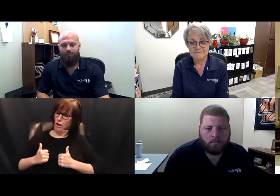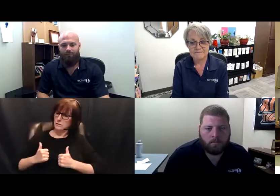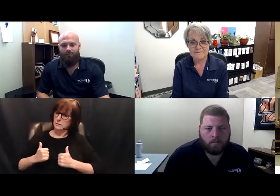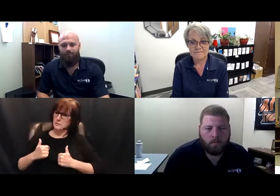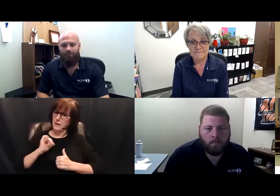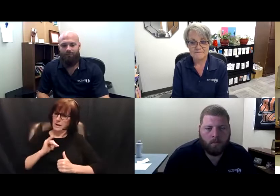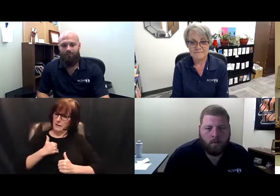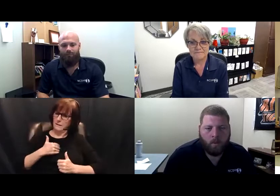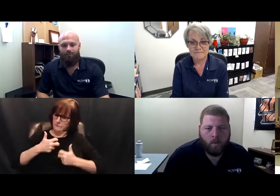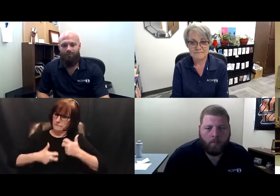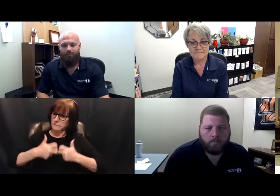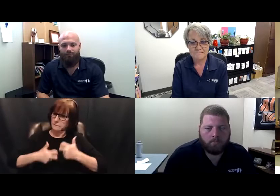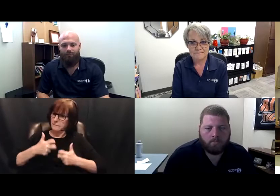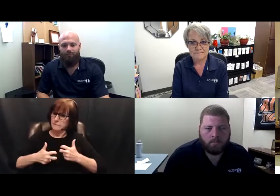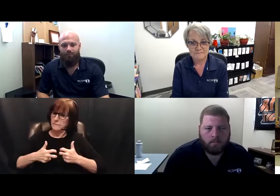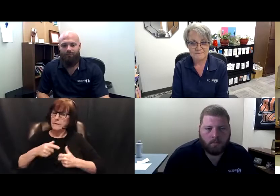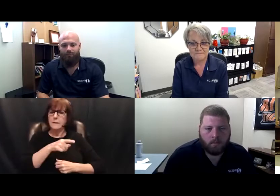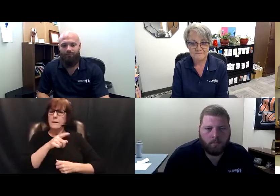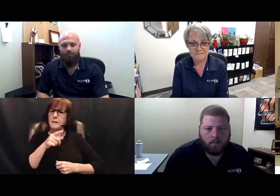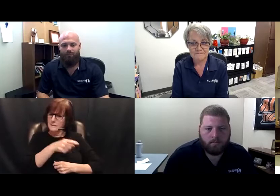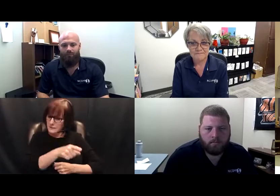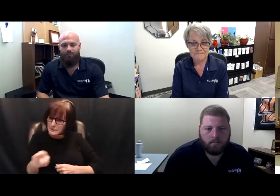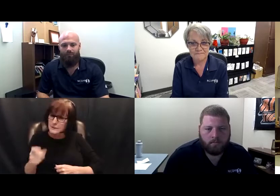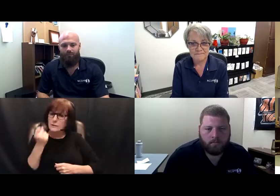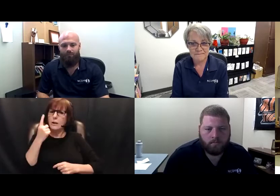This primes them to understand that you may need a little extra patience from